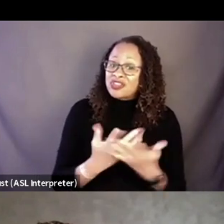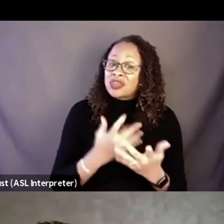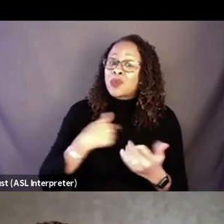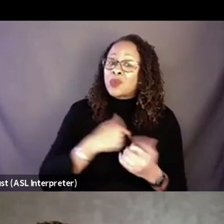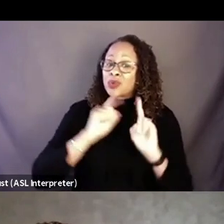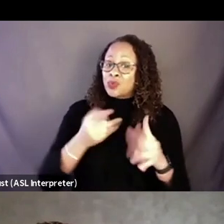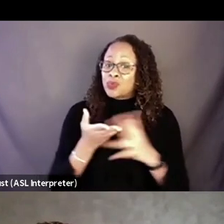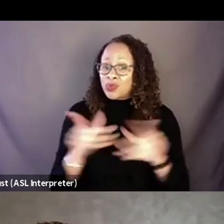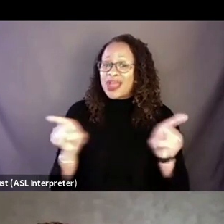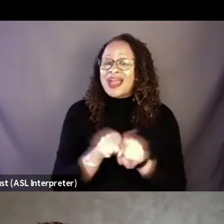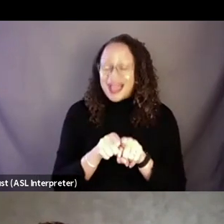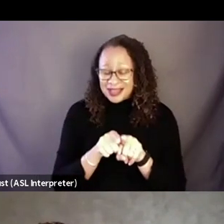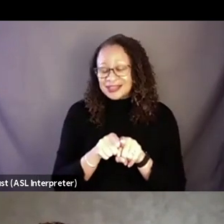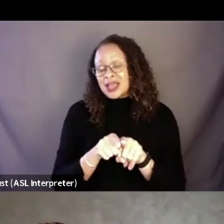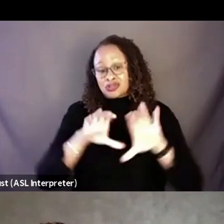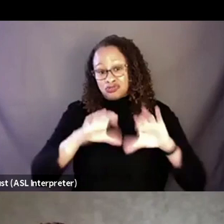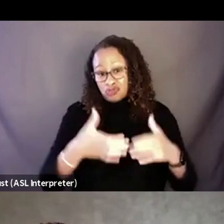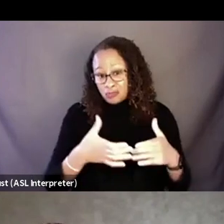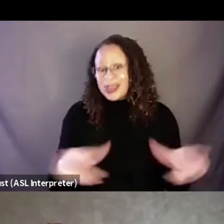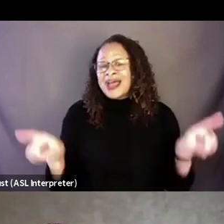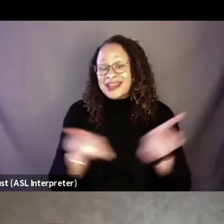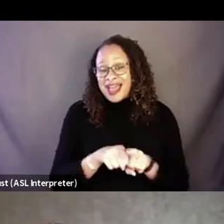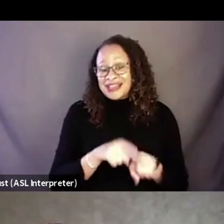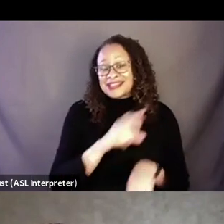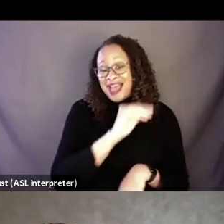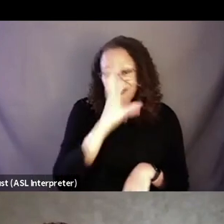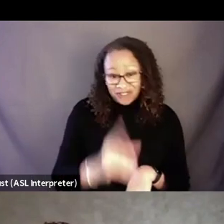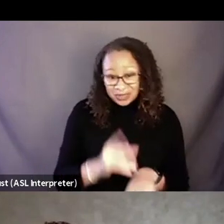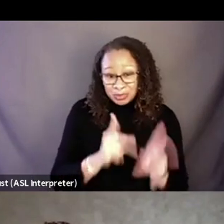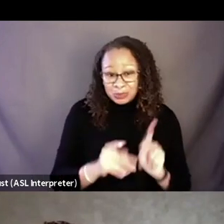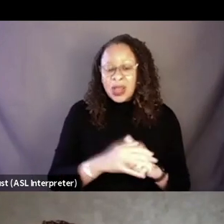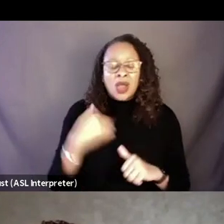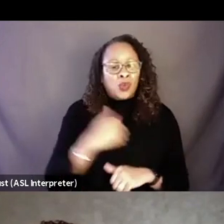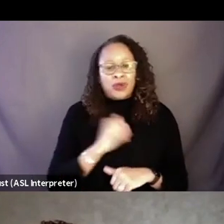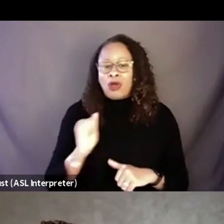as a citizenry and who we as Kenyans because we are all those thing.